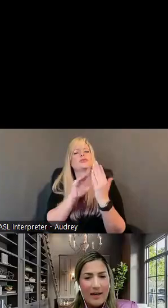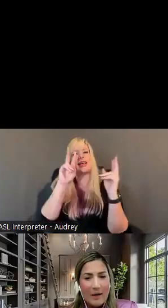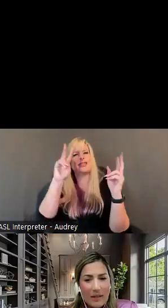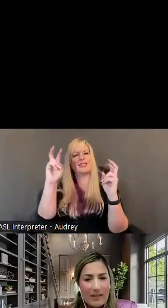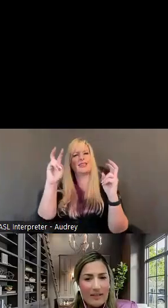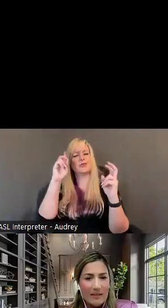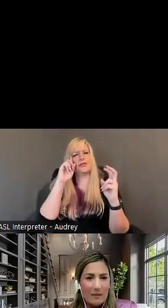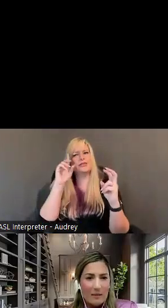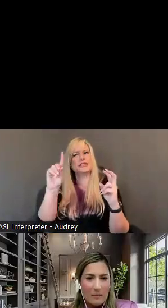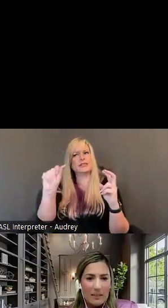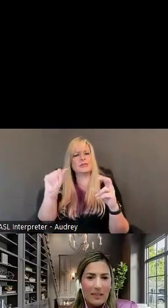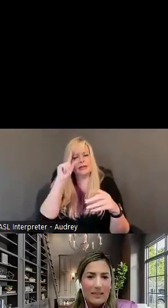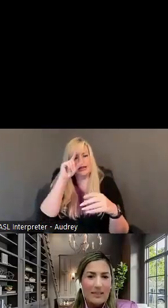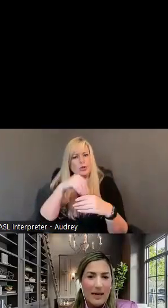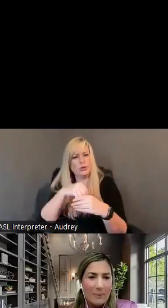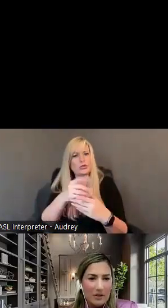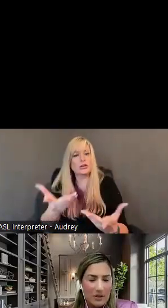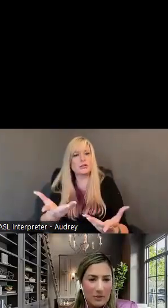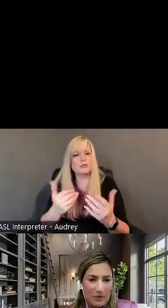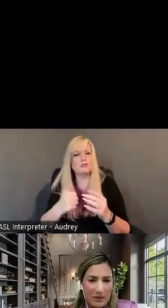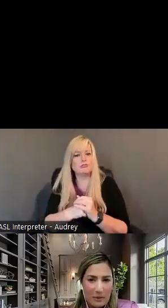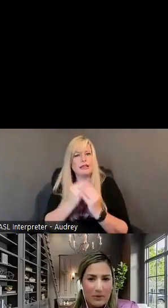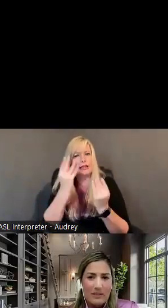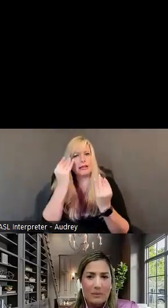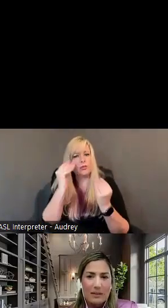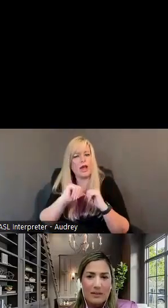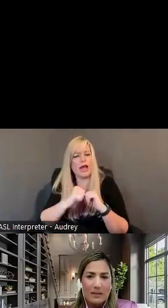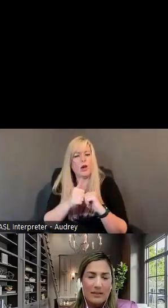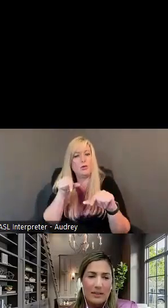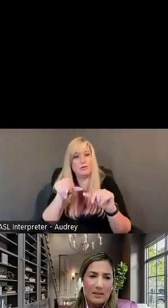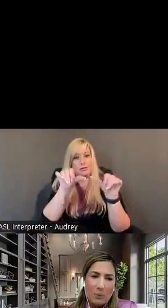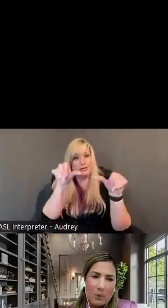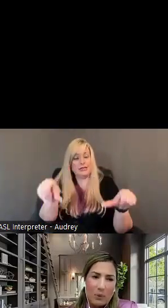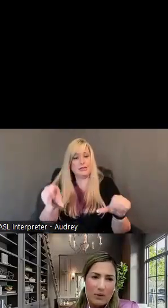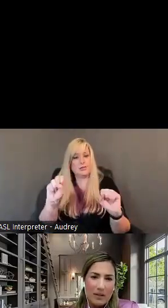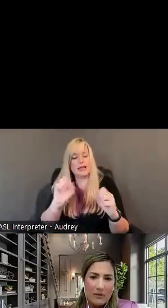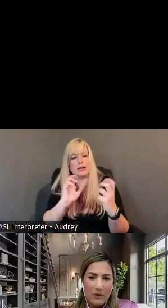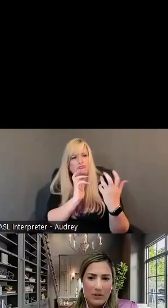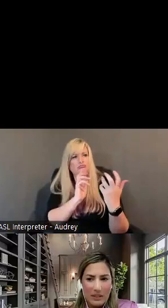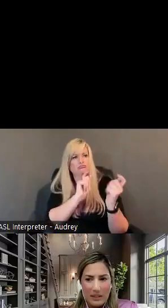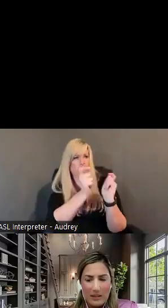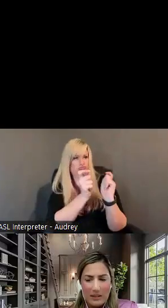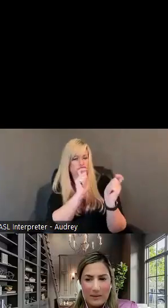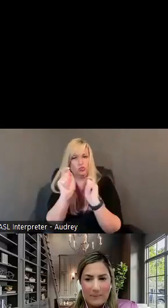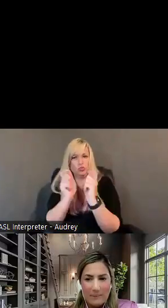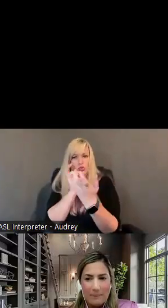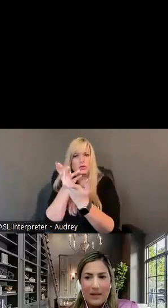how these systems can adapt to invisible disabilities and support diverse needs.